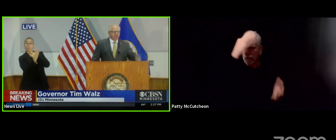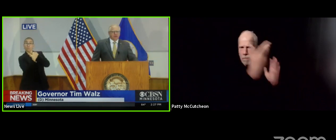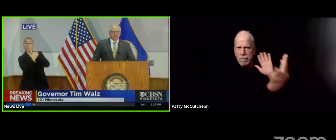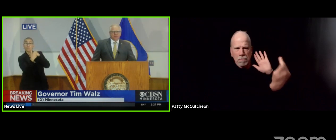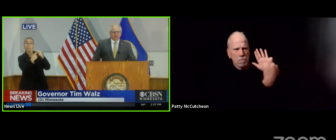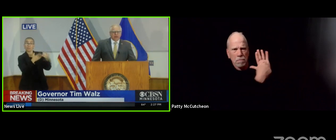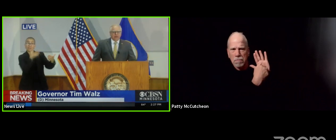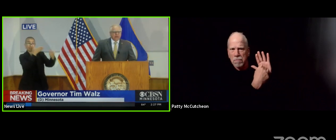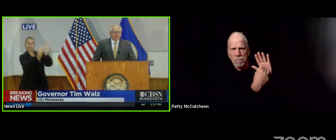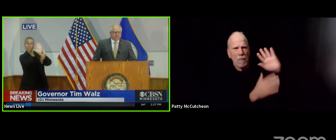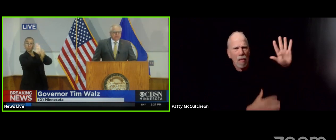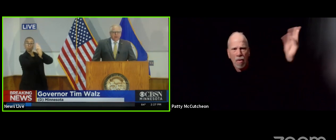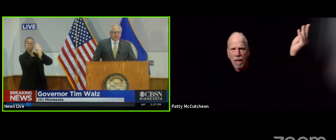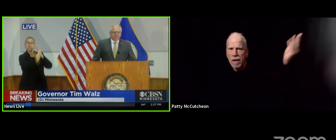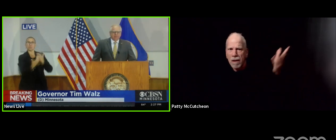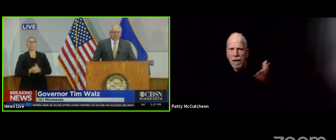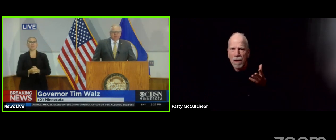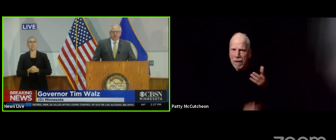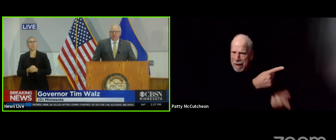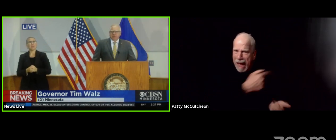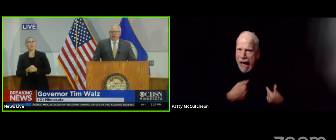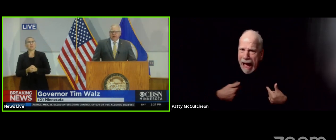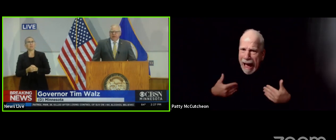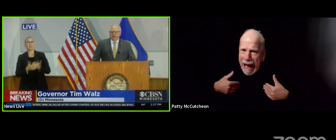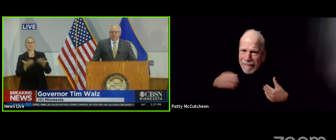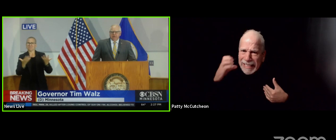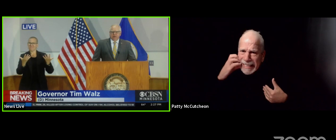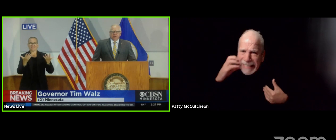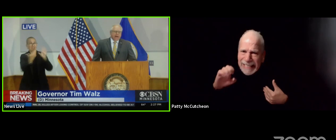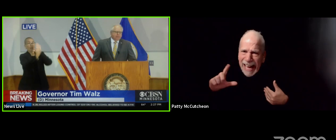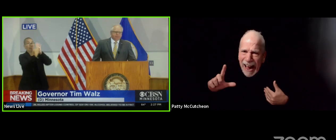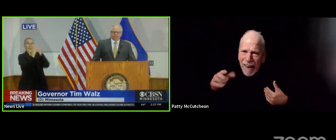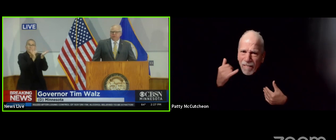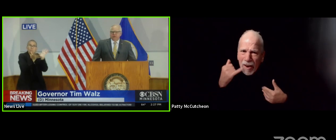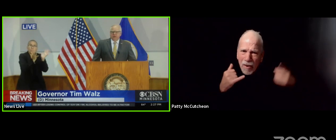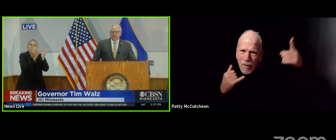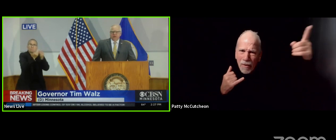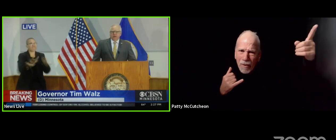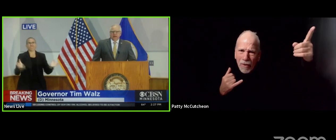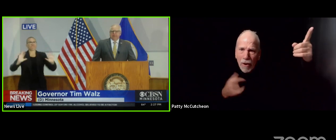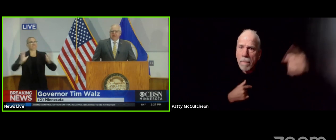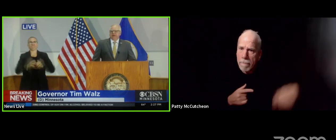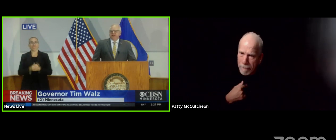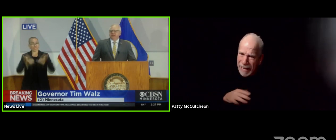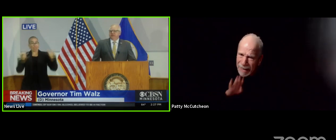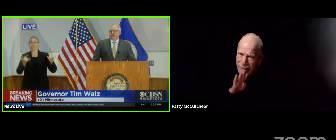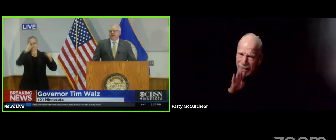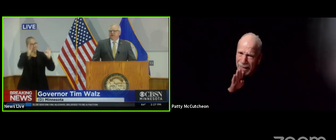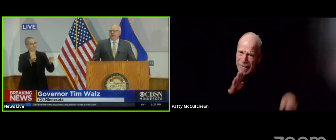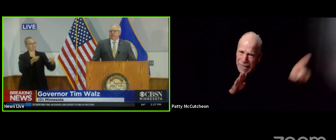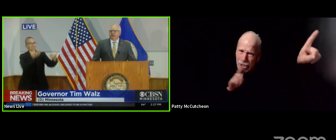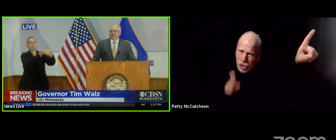THE REST OF YOU. VERY FRUSTRATING. ^ I GOT TO BE HONEST, THEY DID SOMETHING I DIDN'T THINK WAS